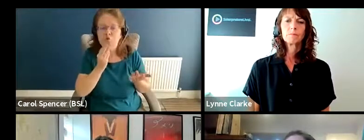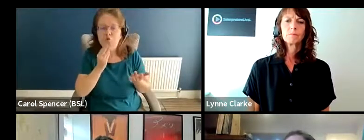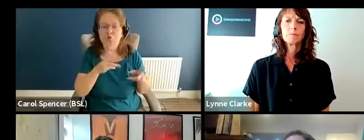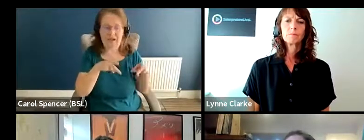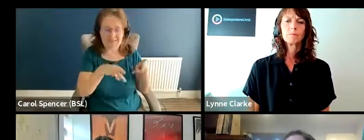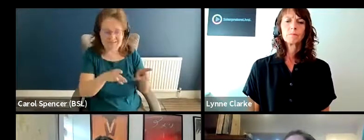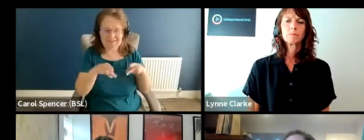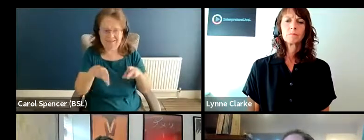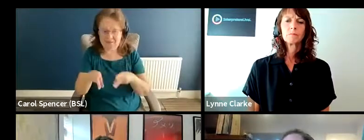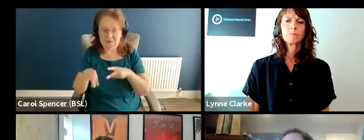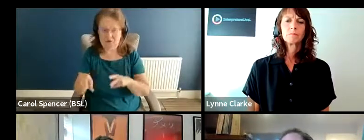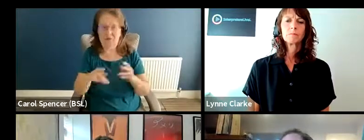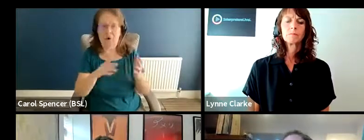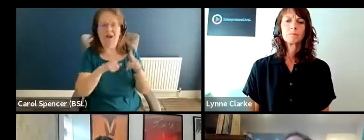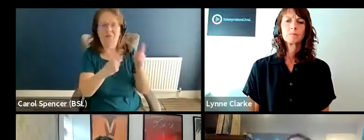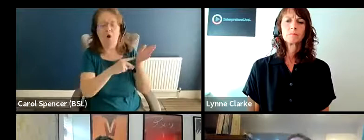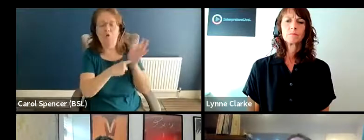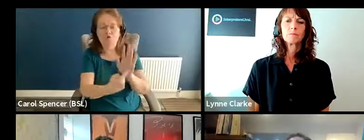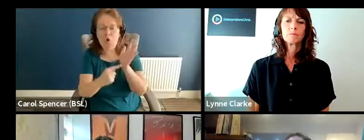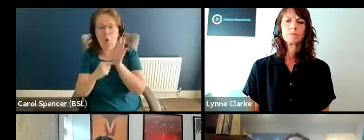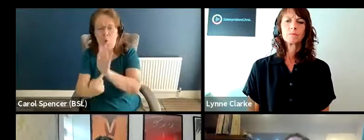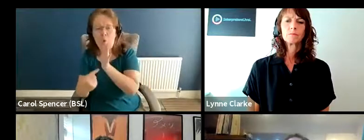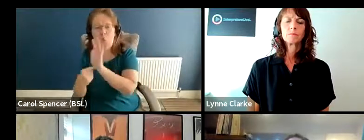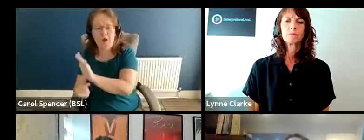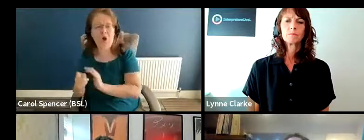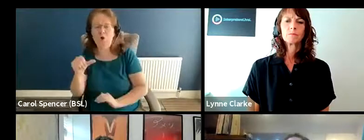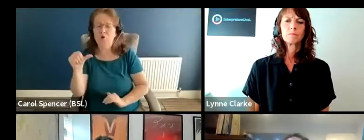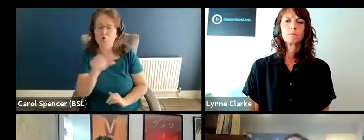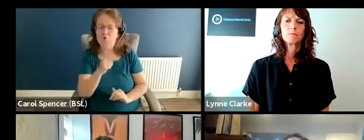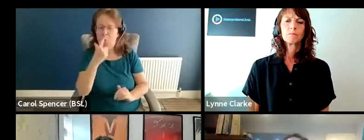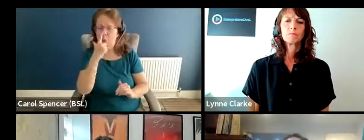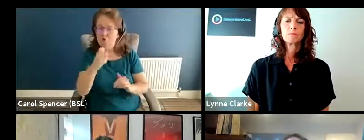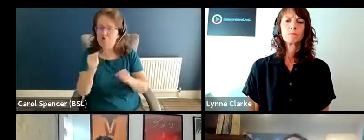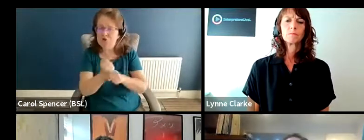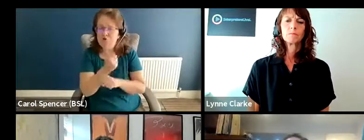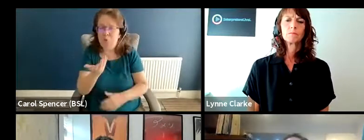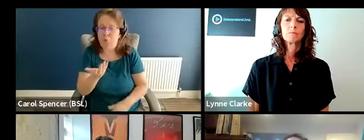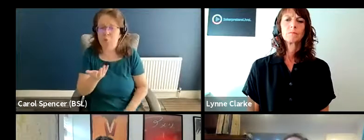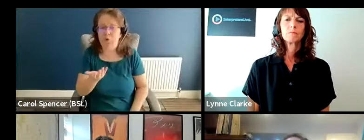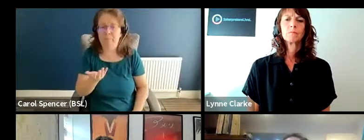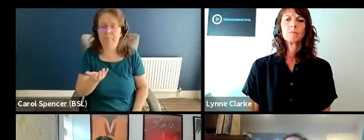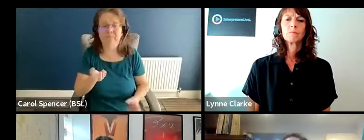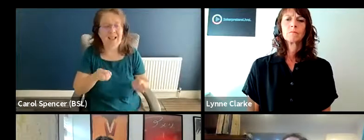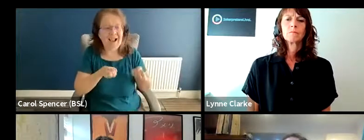that same content, then you should go ahead and do that and give the people that option